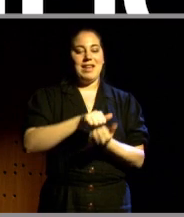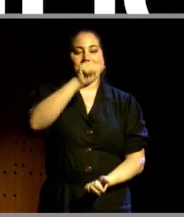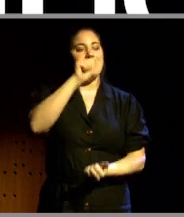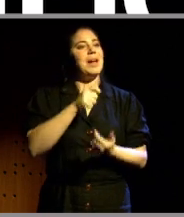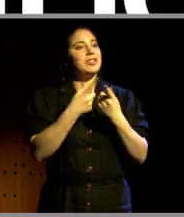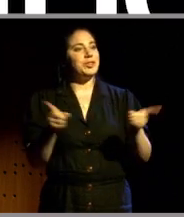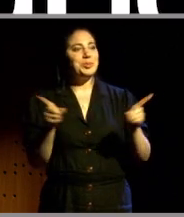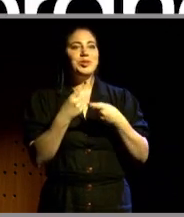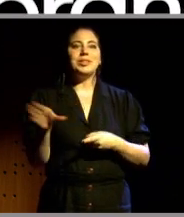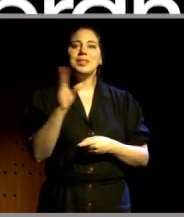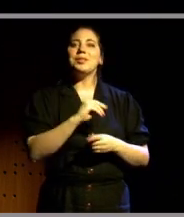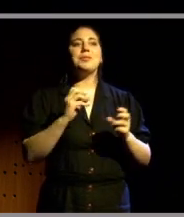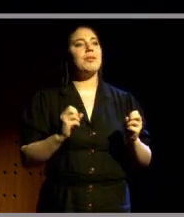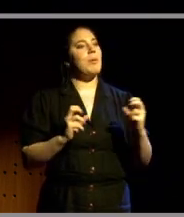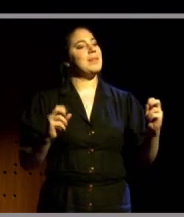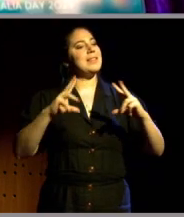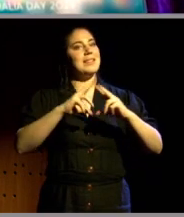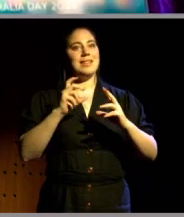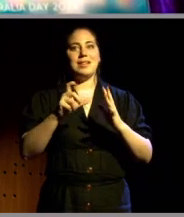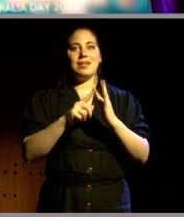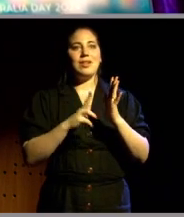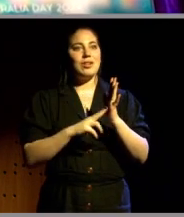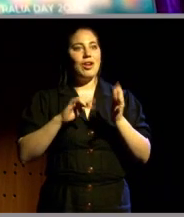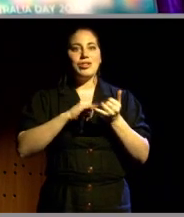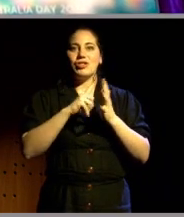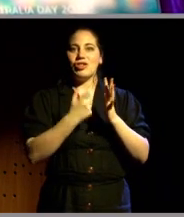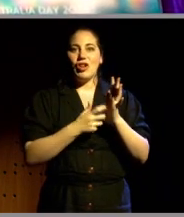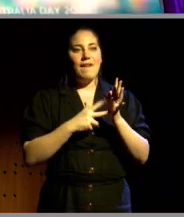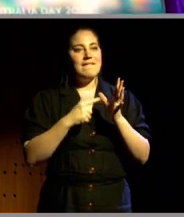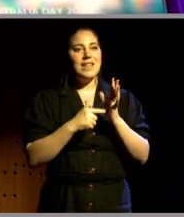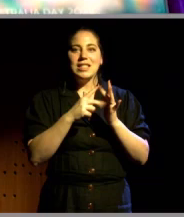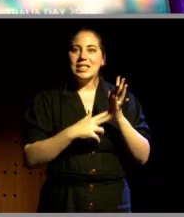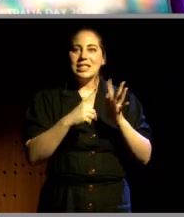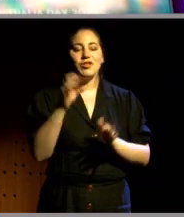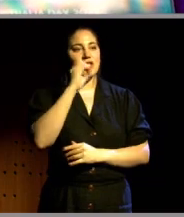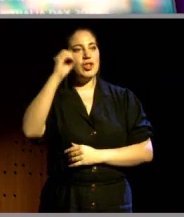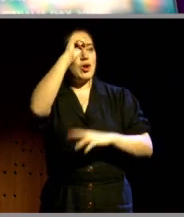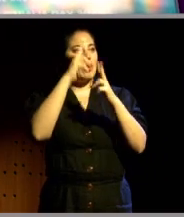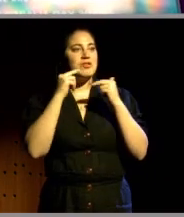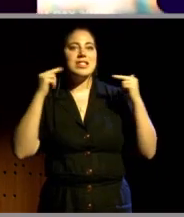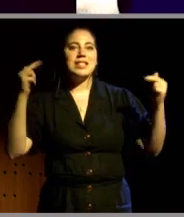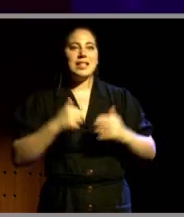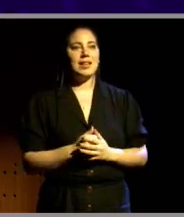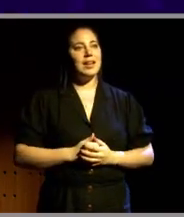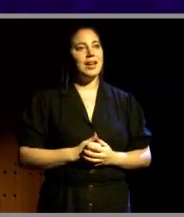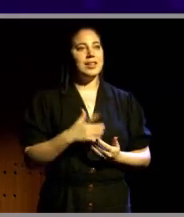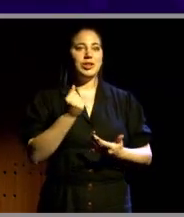from the Sydney Conservatorium of Music and a master of opera degree from the Royal Northern College of Music in England, where she received a full scholarship.